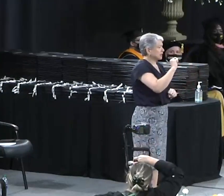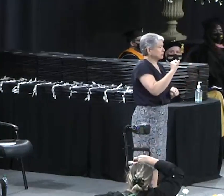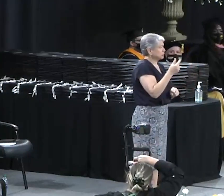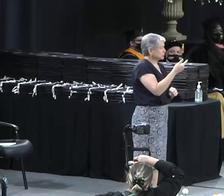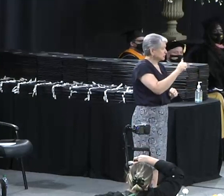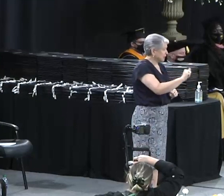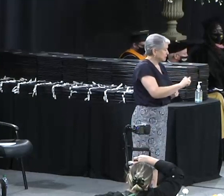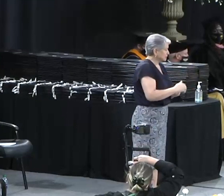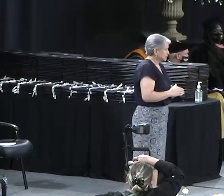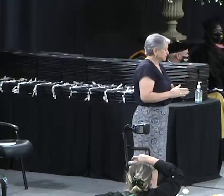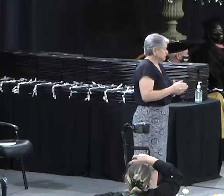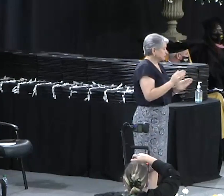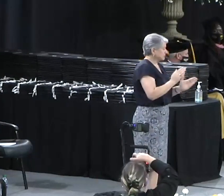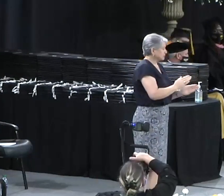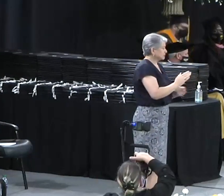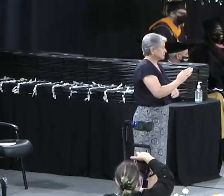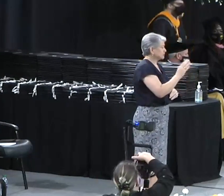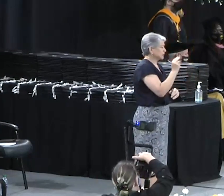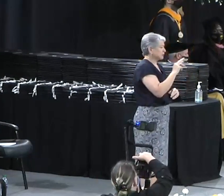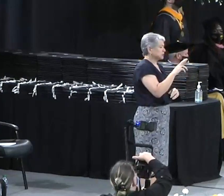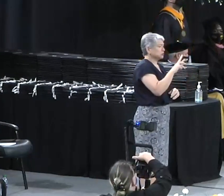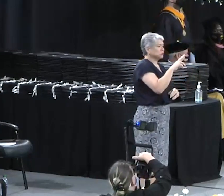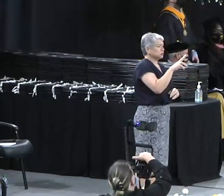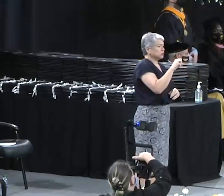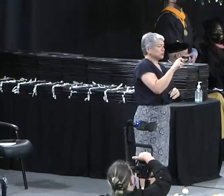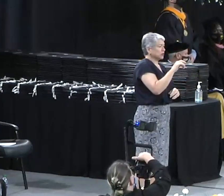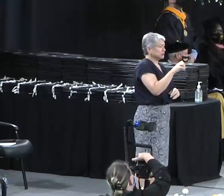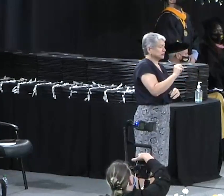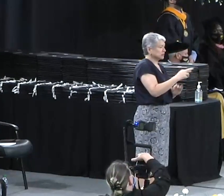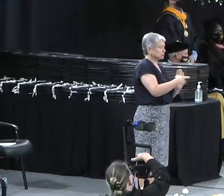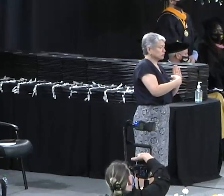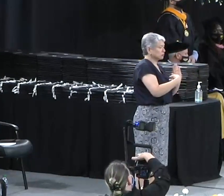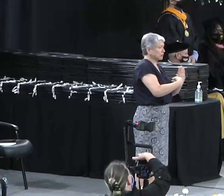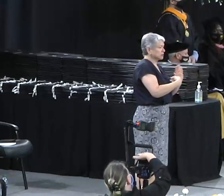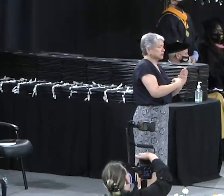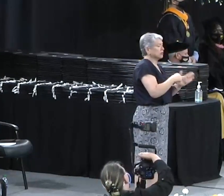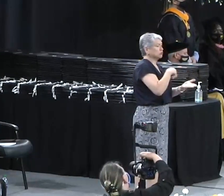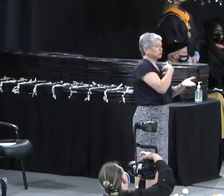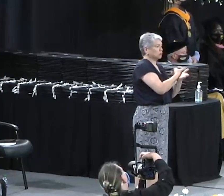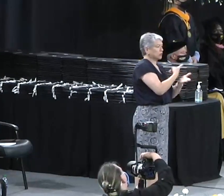Mr. Gavin Rustin, representing Graduate Student Council;